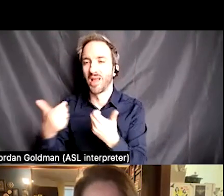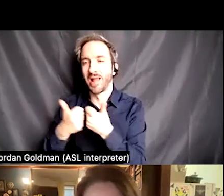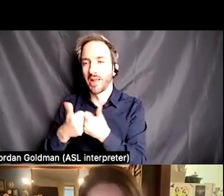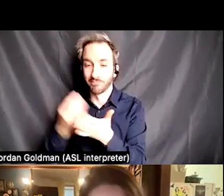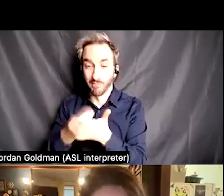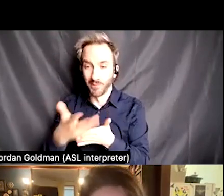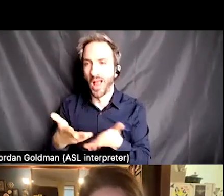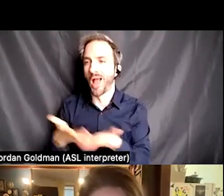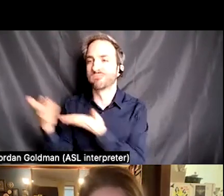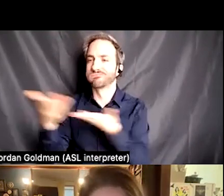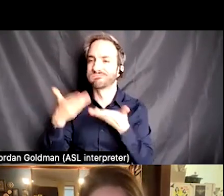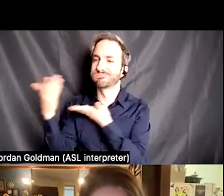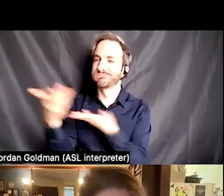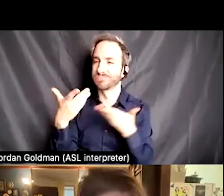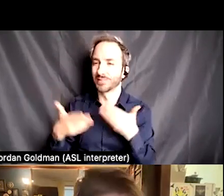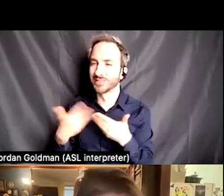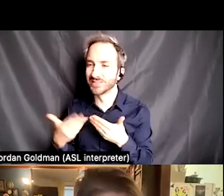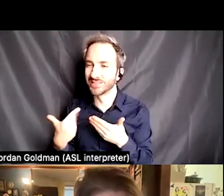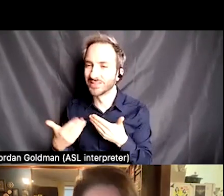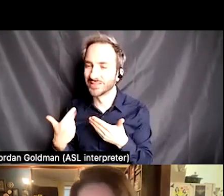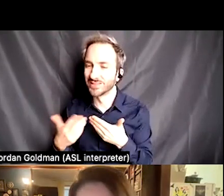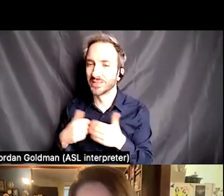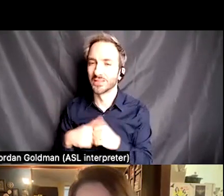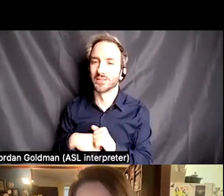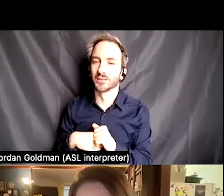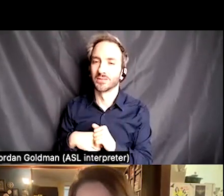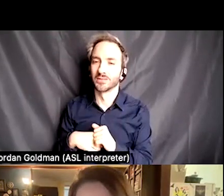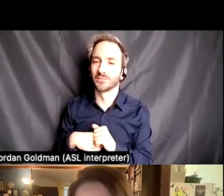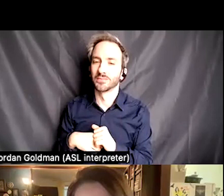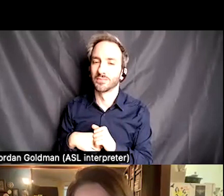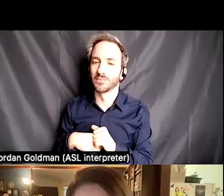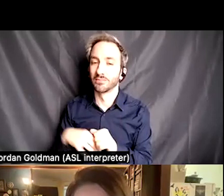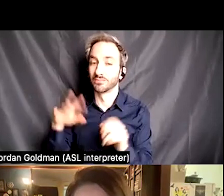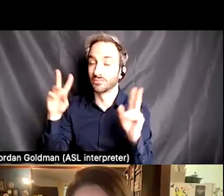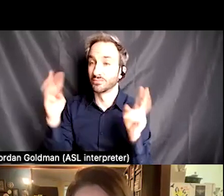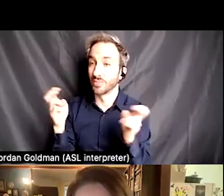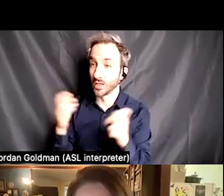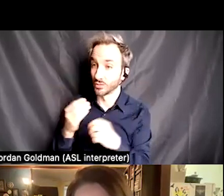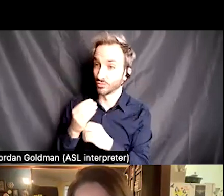are returning to travel. And any game that is considered travel friendly is compact in size,